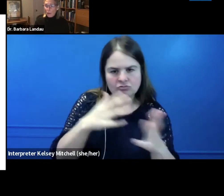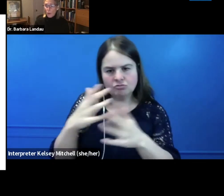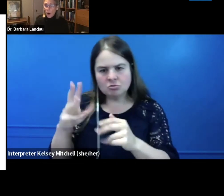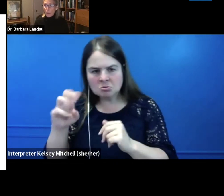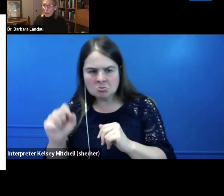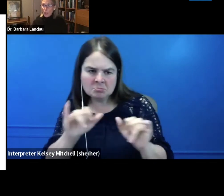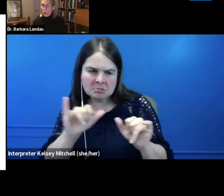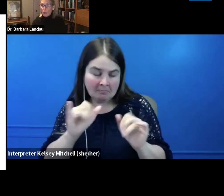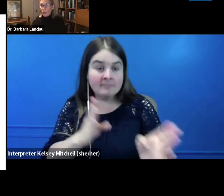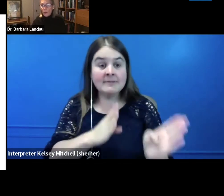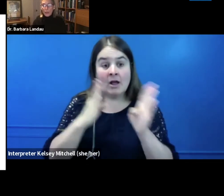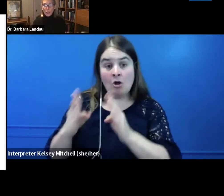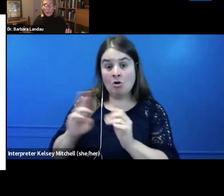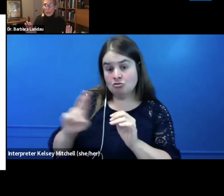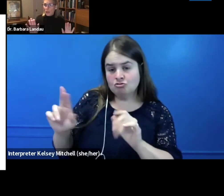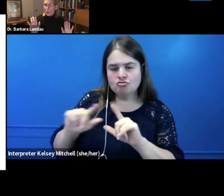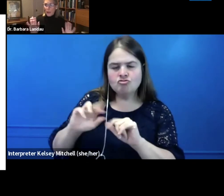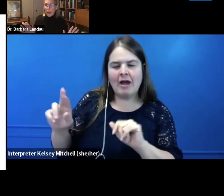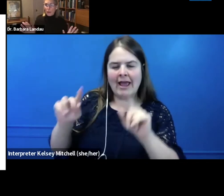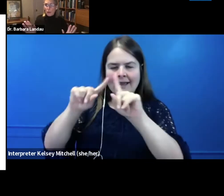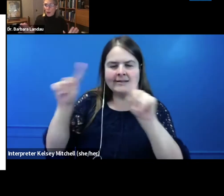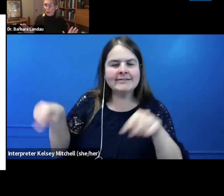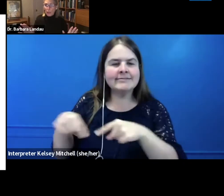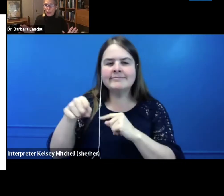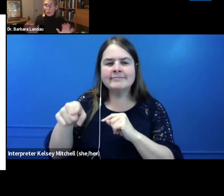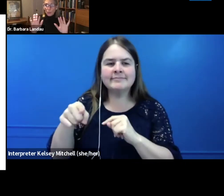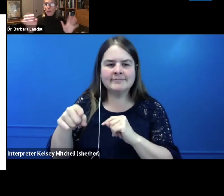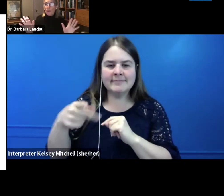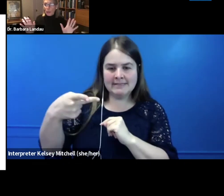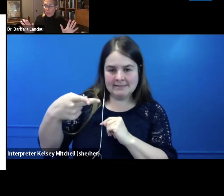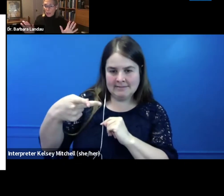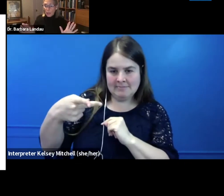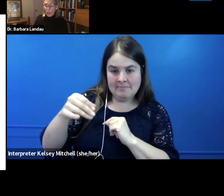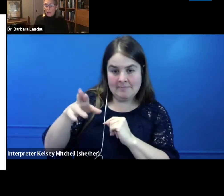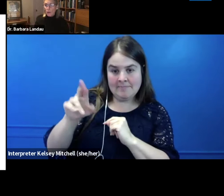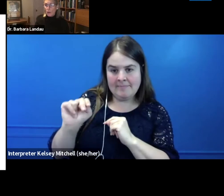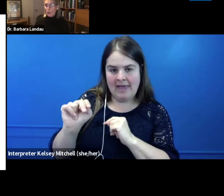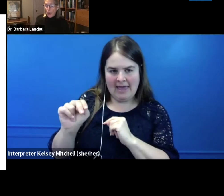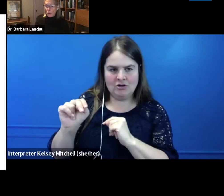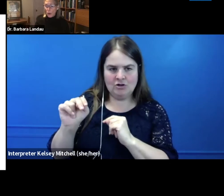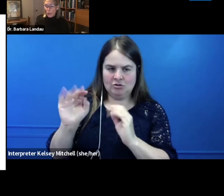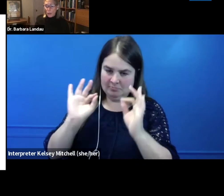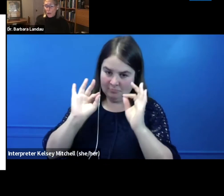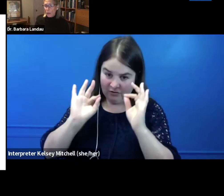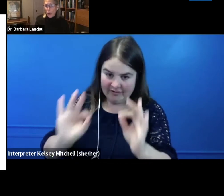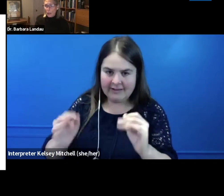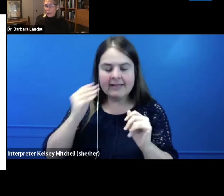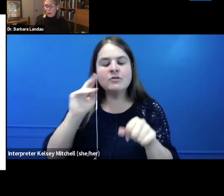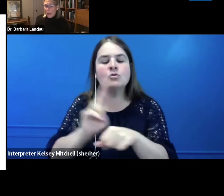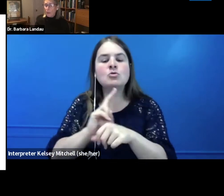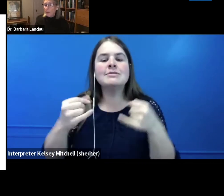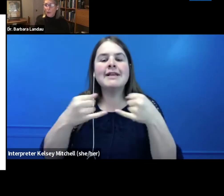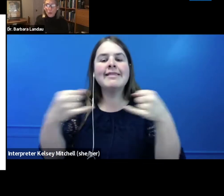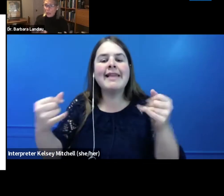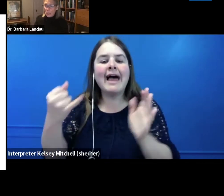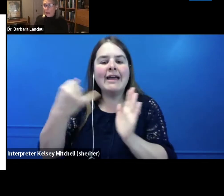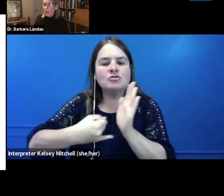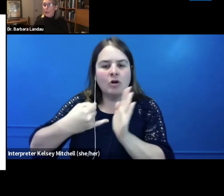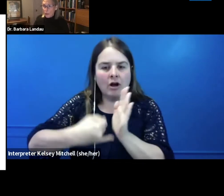you want but it's not crucial that just says the pattern replicates perfectly if you do line drawing so they're not